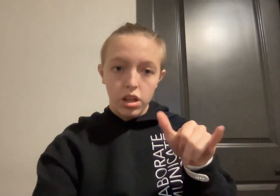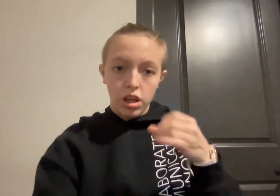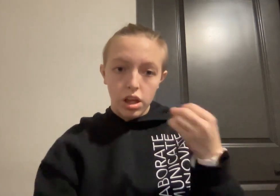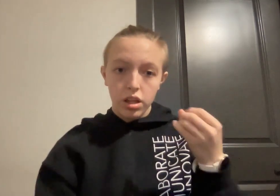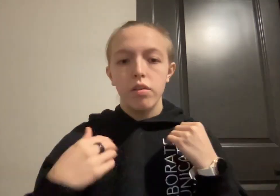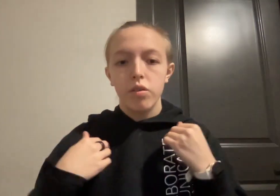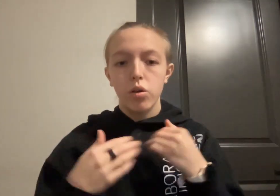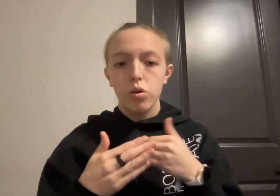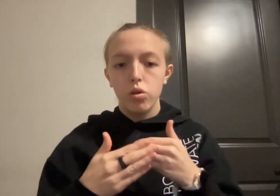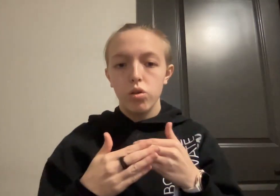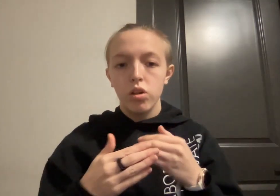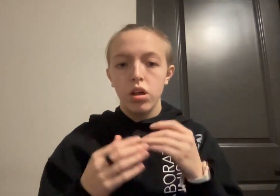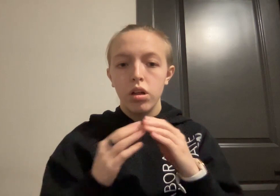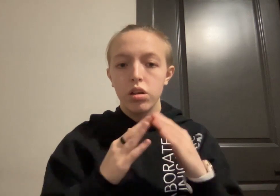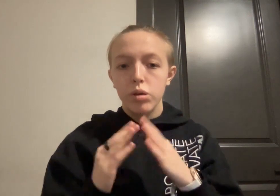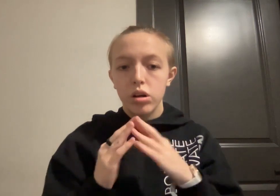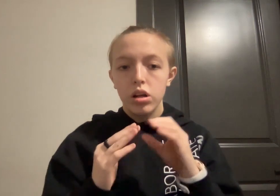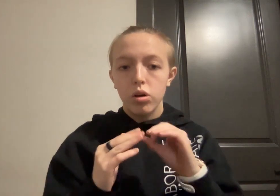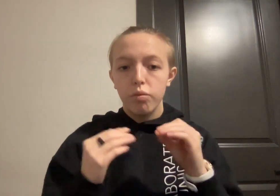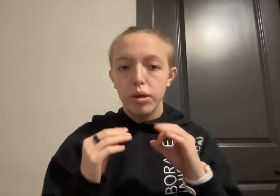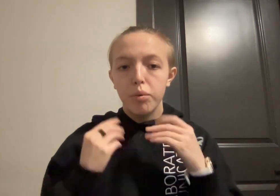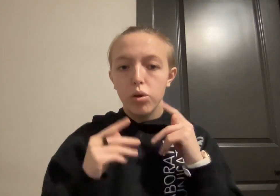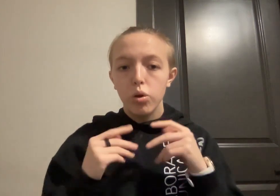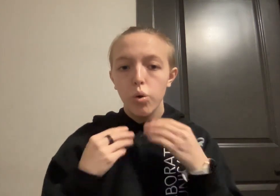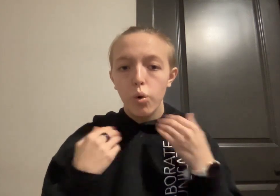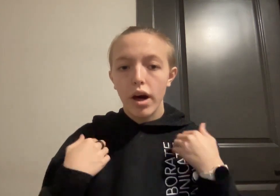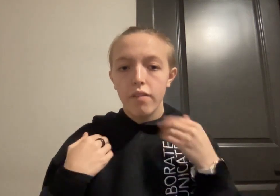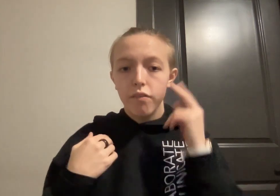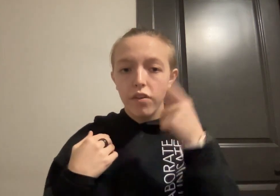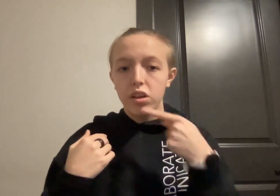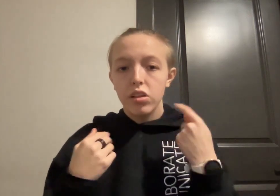and the close community of people who have faced